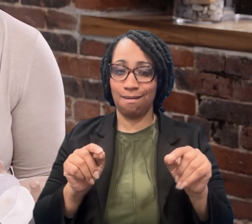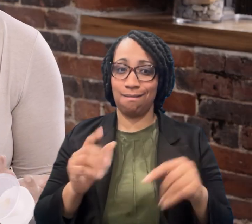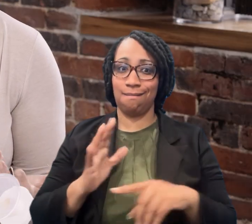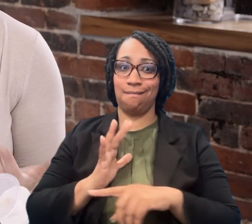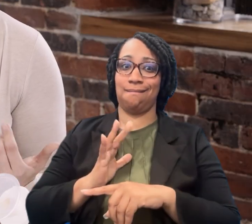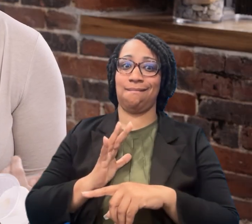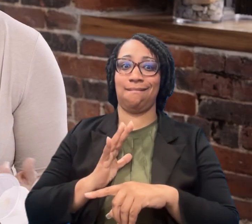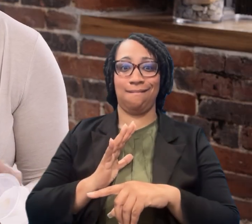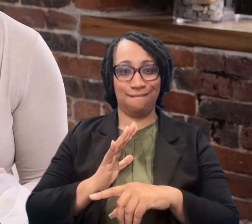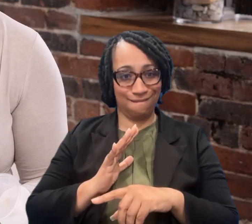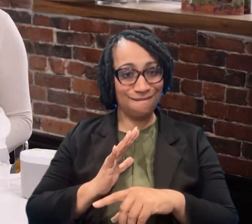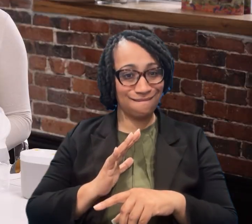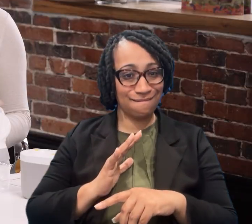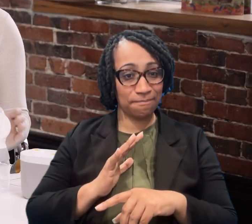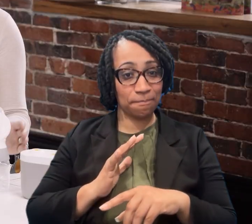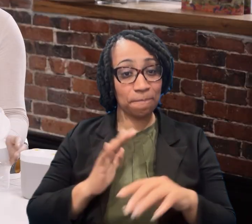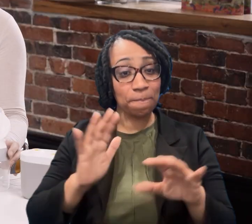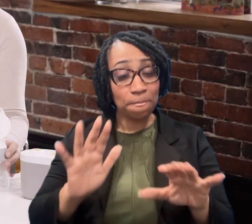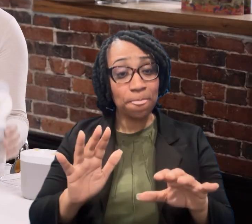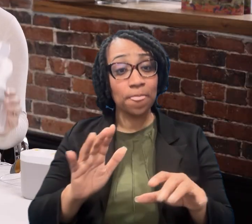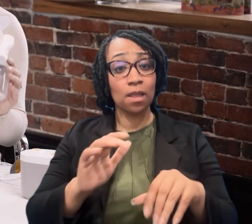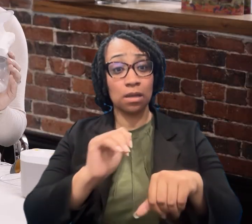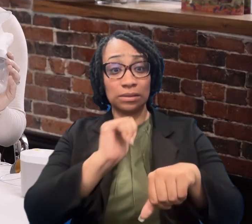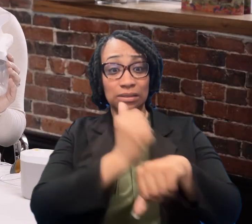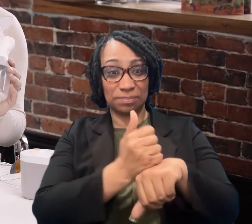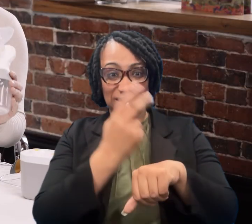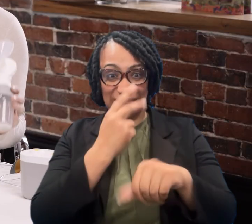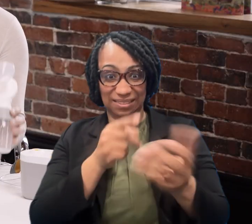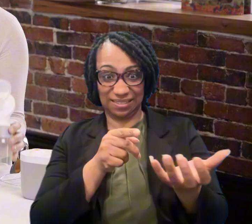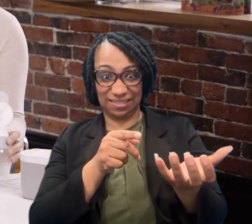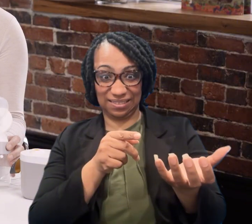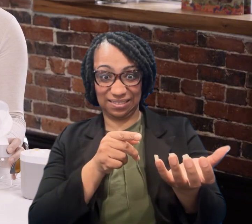benefit to both of them. You'll notice that I have a complete setup right here. And now we're going